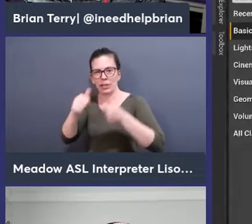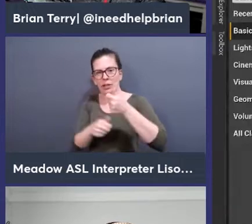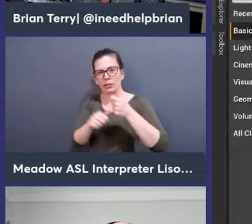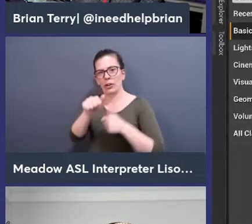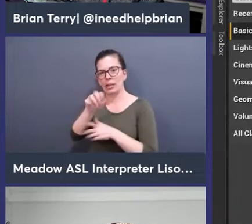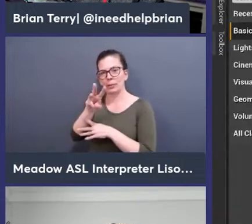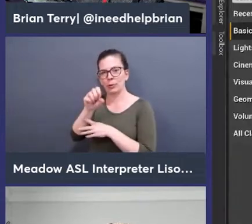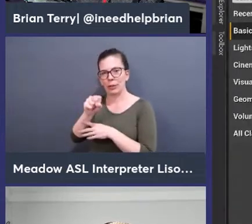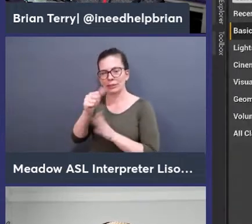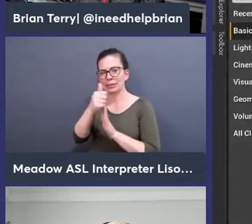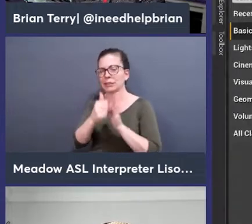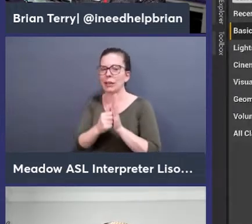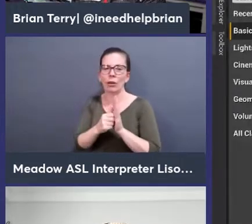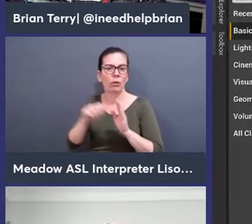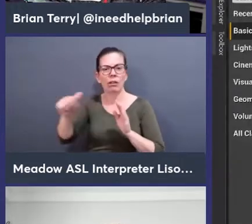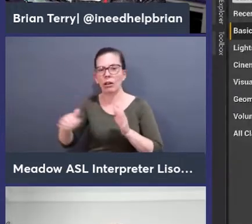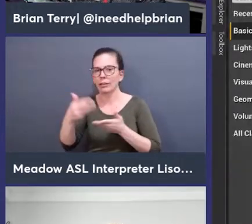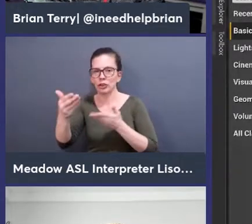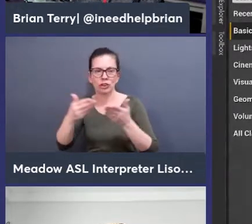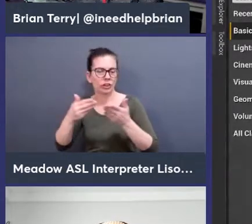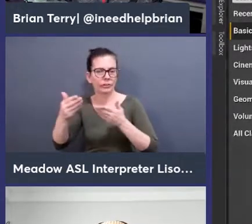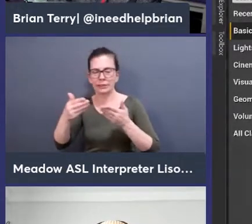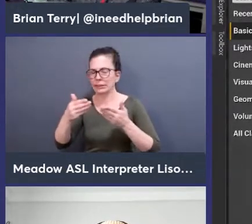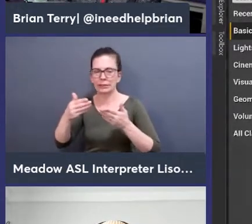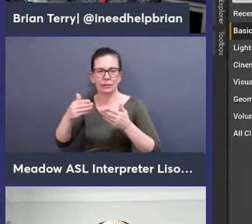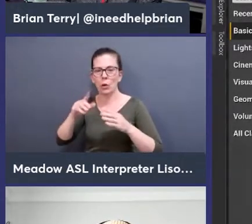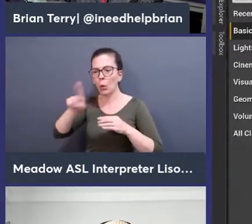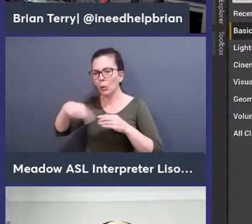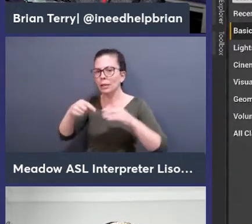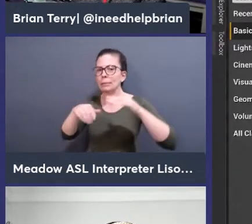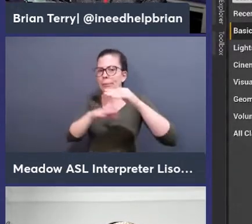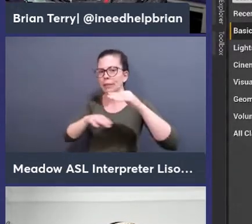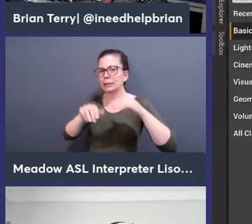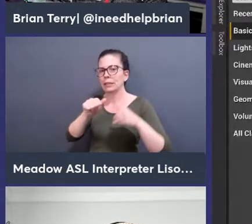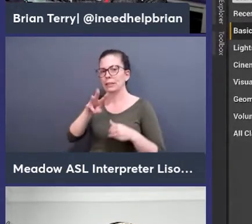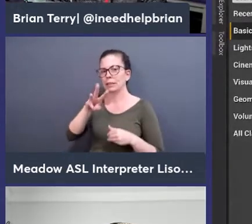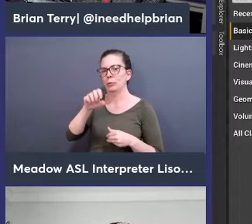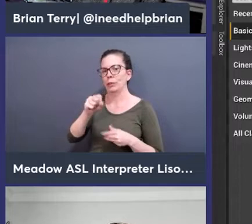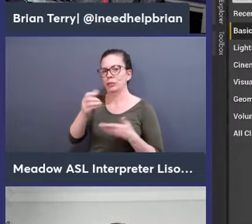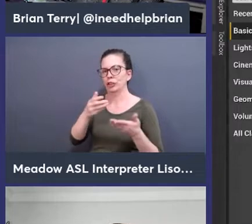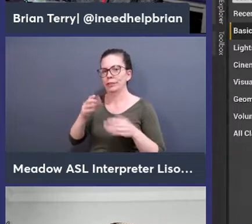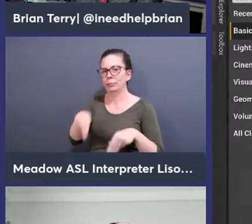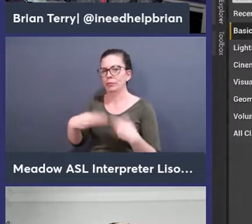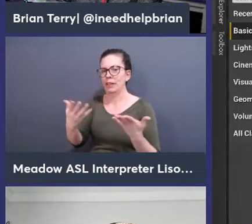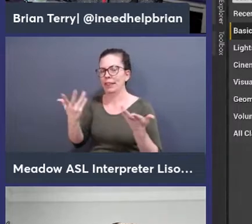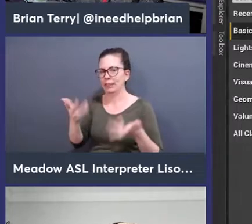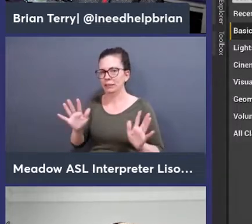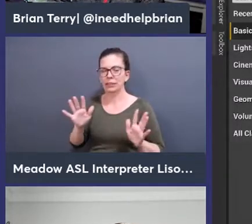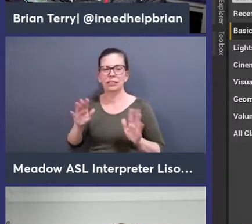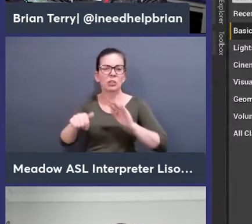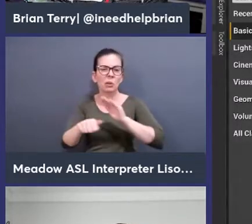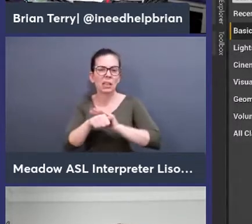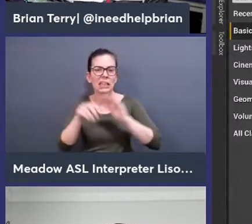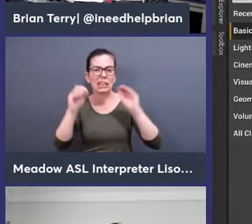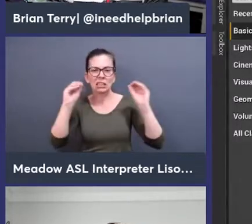There are no other services beyond the basic AWS services that are provided. So there is nothing hidden in this.